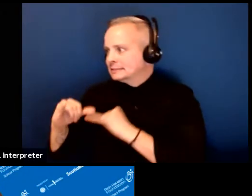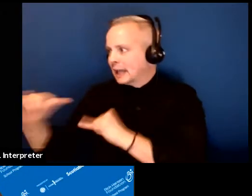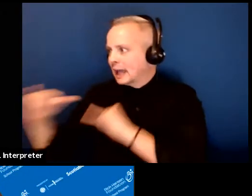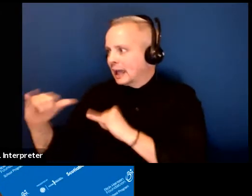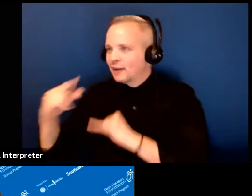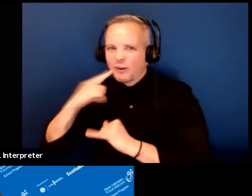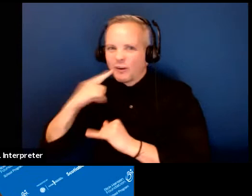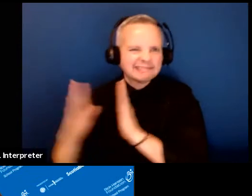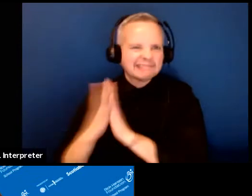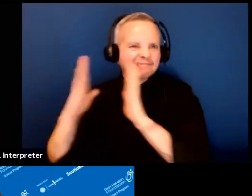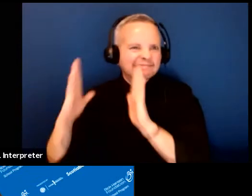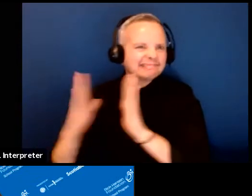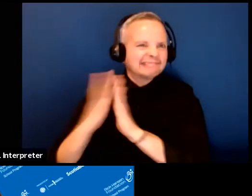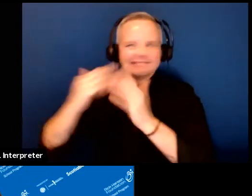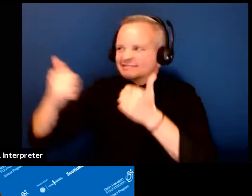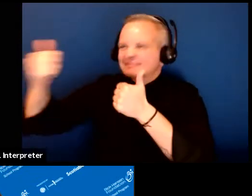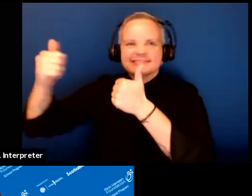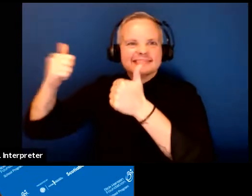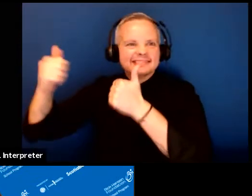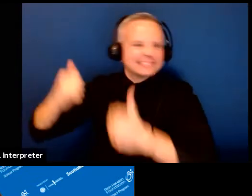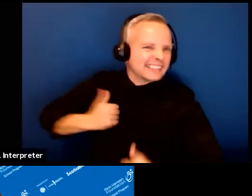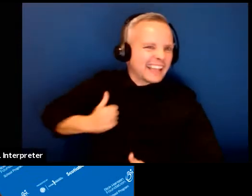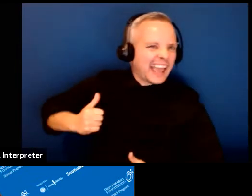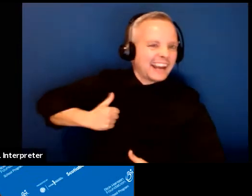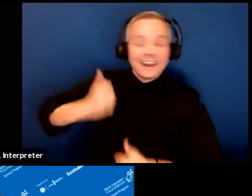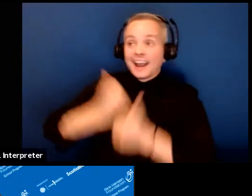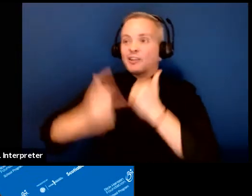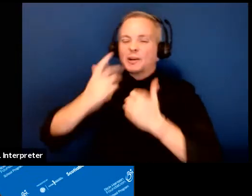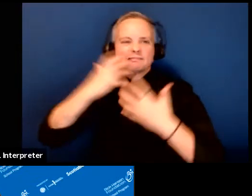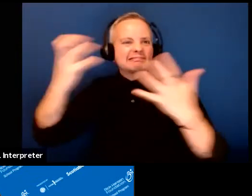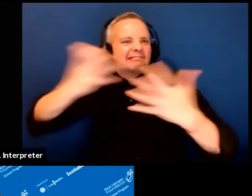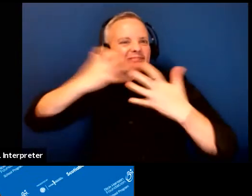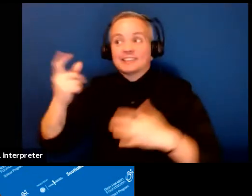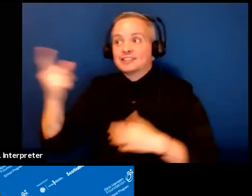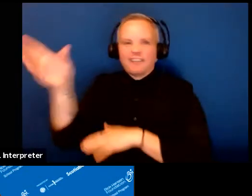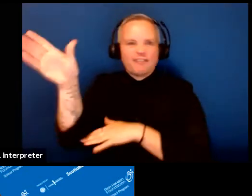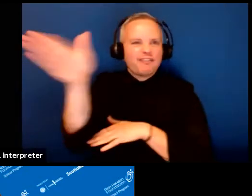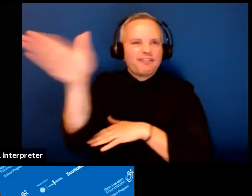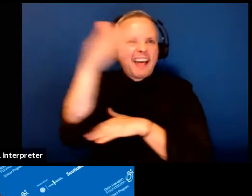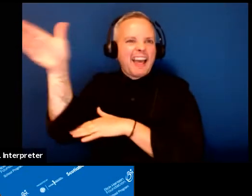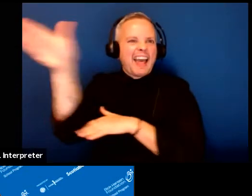EACH OTHER AND EVERYBODY IS SCREAMING AND SHE'S CARRYING THE FLAG AND I WAS LIKE RIGHT BESIDE HER.